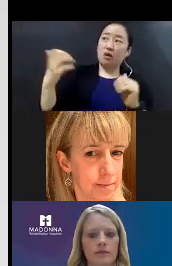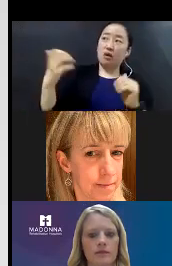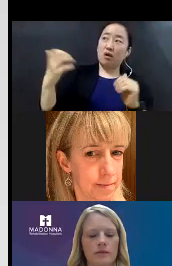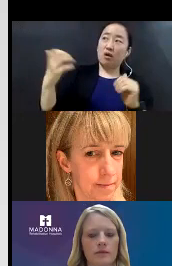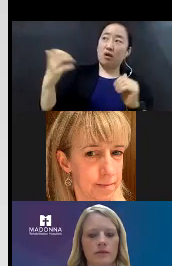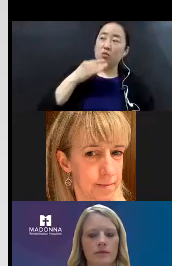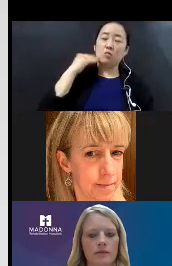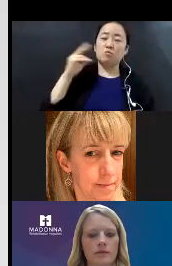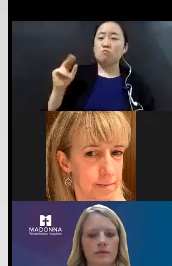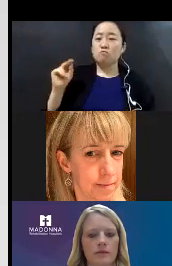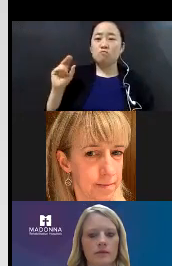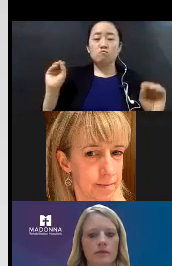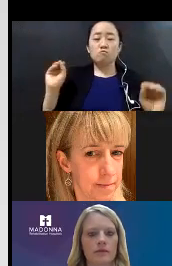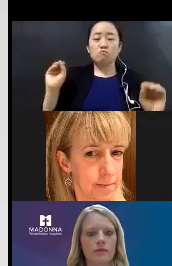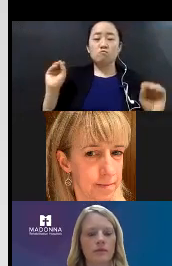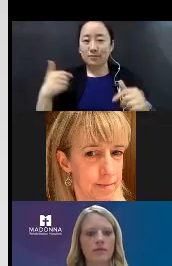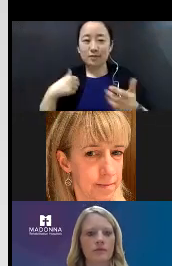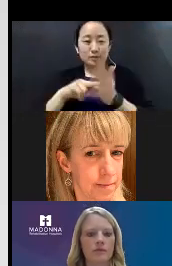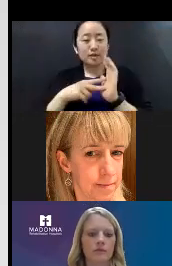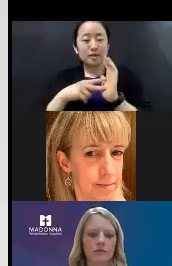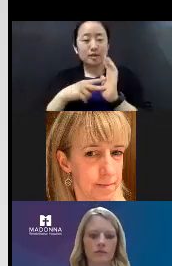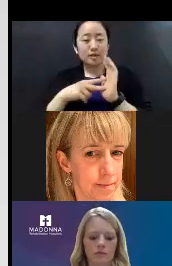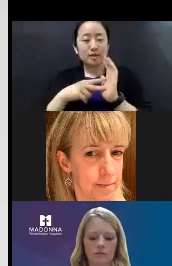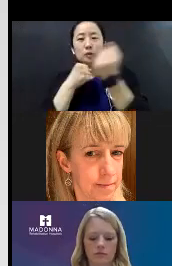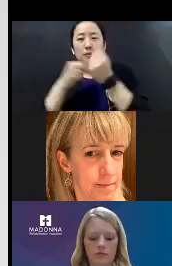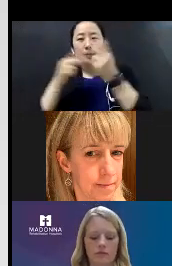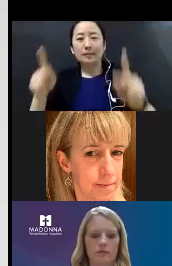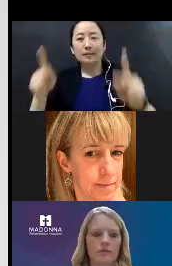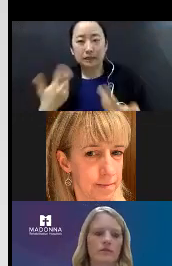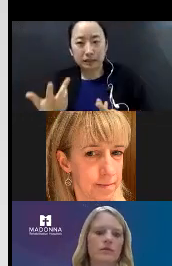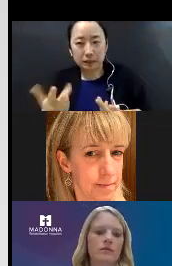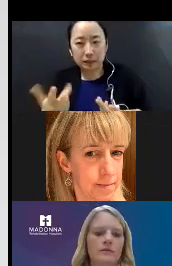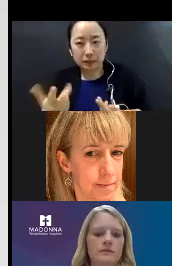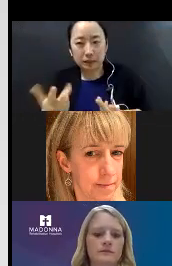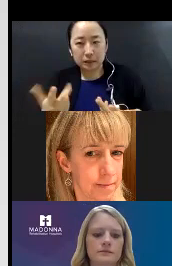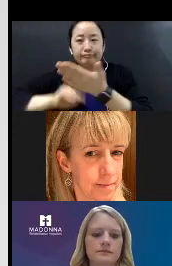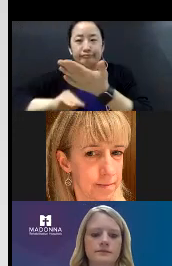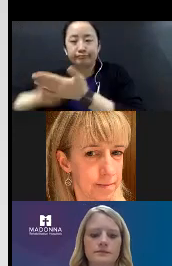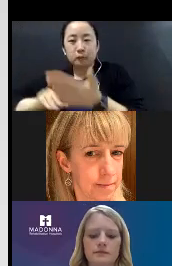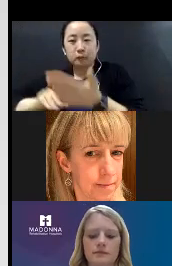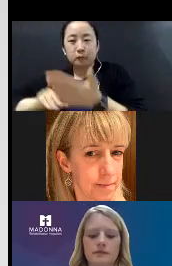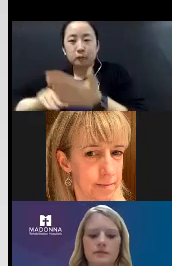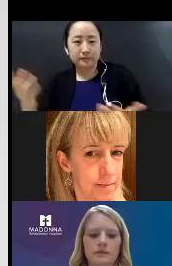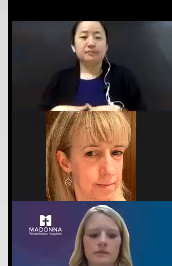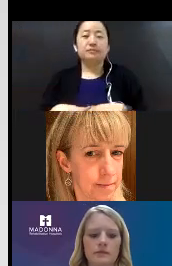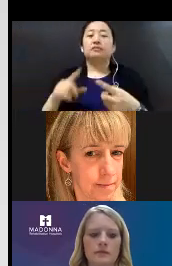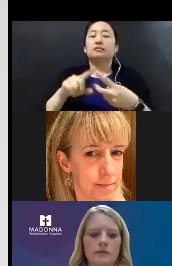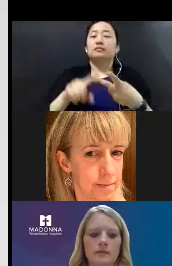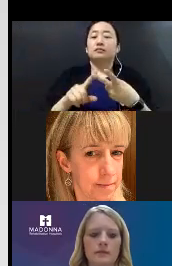A SUPPORT PERSON PROBLEM SOMETIMES, FIGURING OUT WHO IS GOING TO DO THAT. GETTING THE PACKET TO THE PERSON THAT IS GOING TO